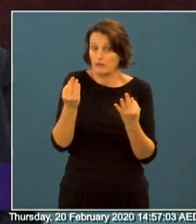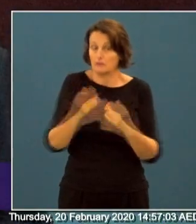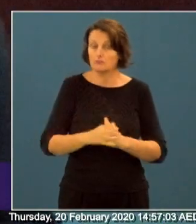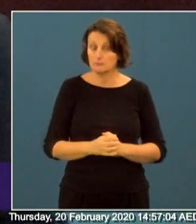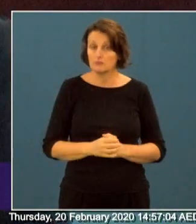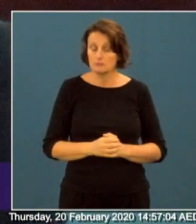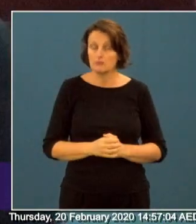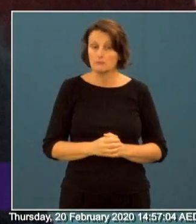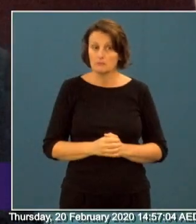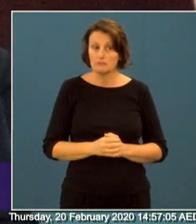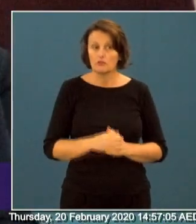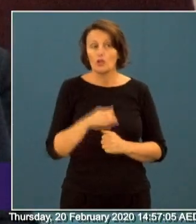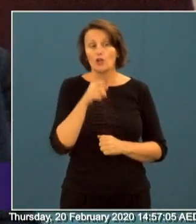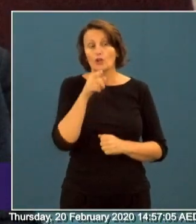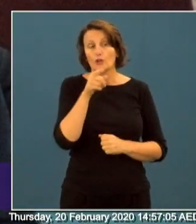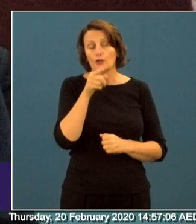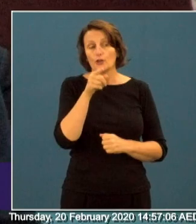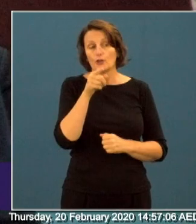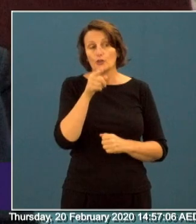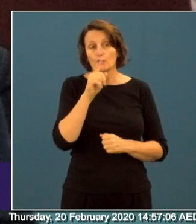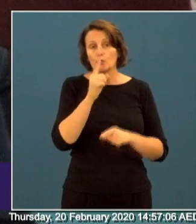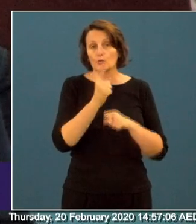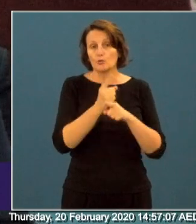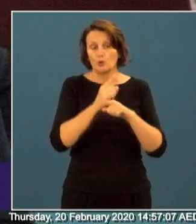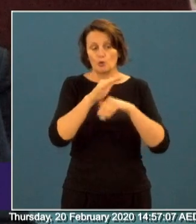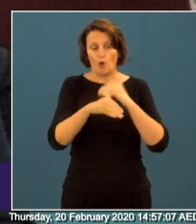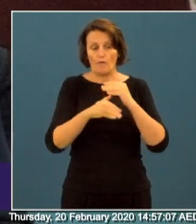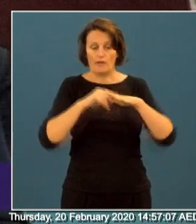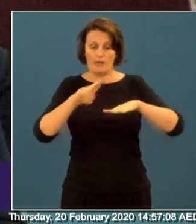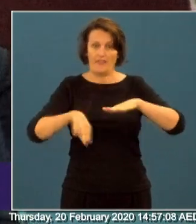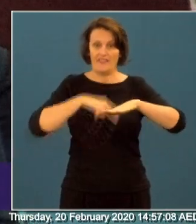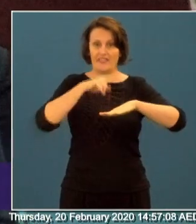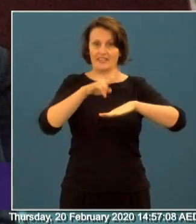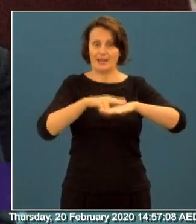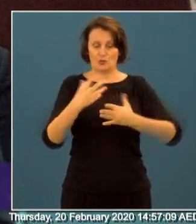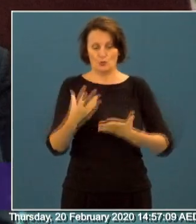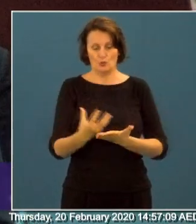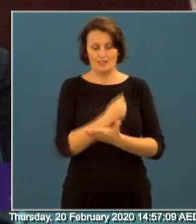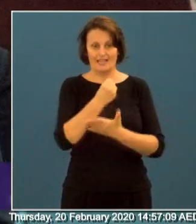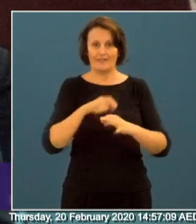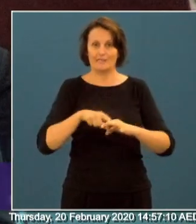And you've also referred, in that context, to the National Safety and Quality Health Service Standards.